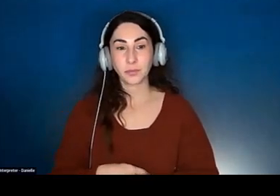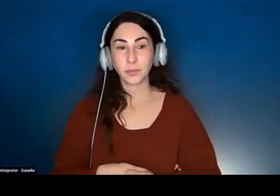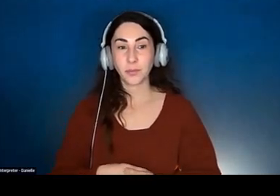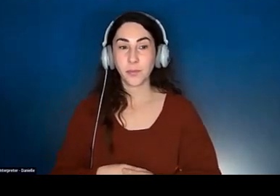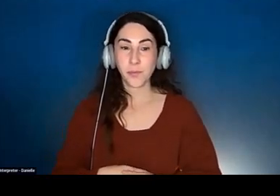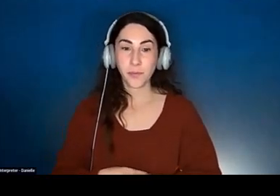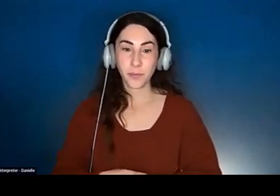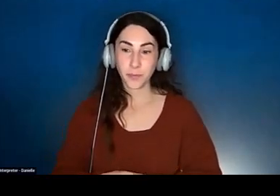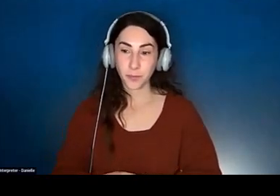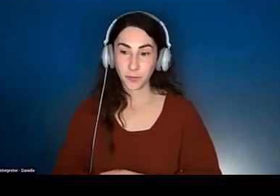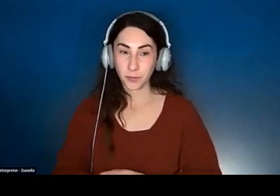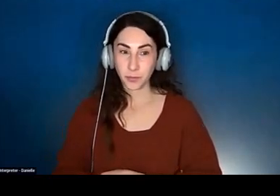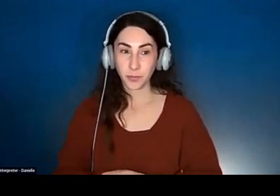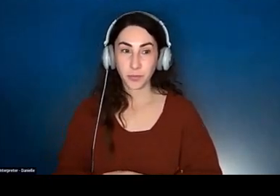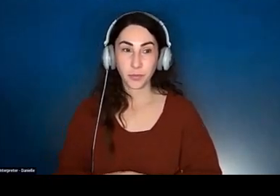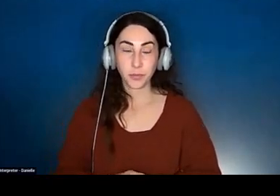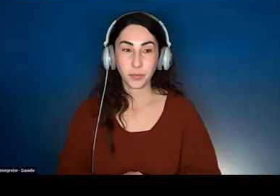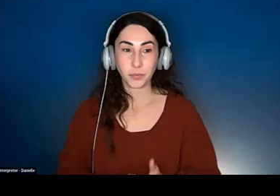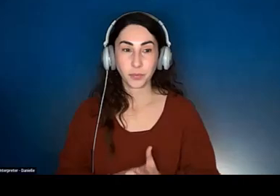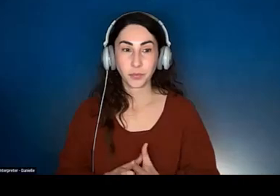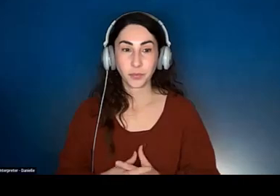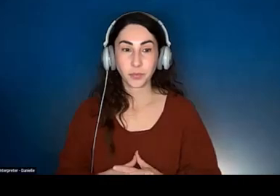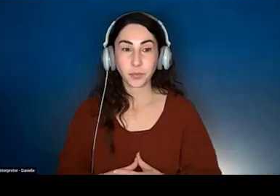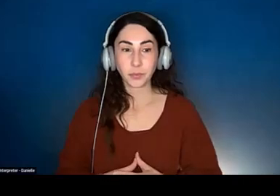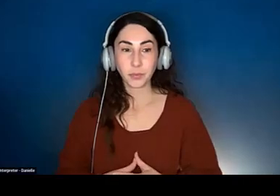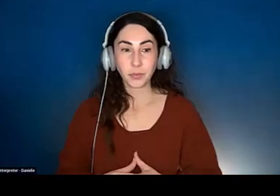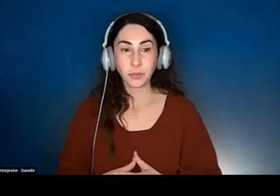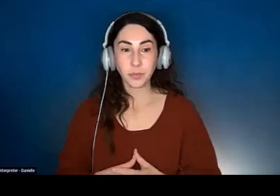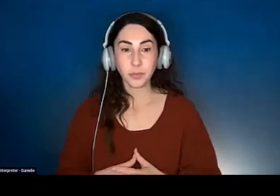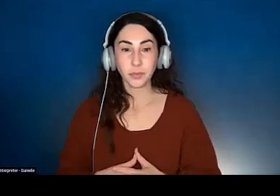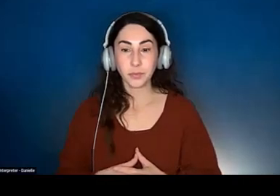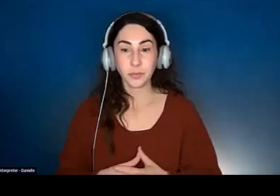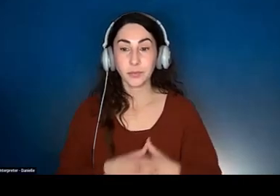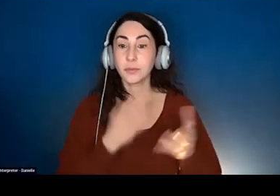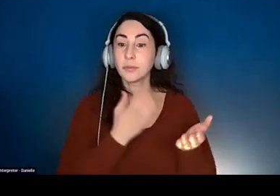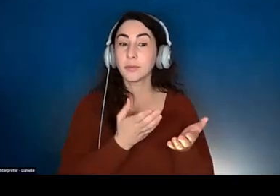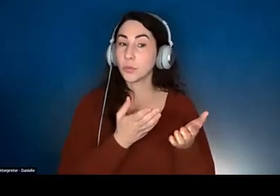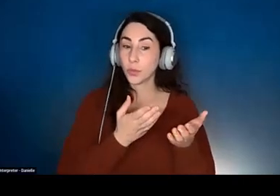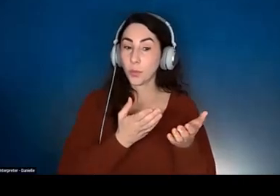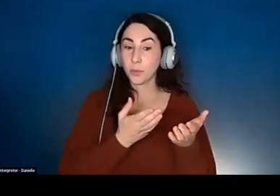So Money Follows the Person currently operates